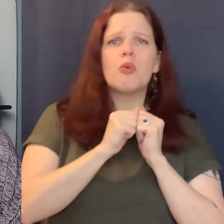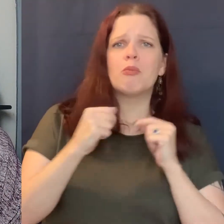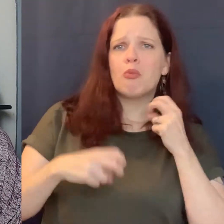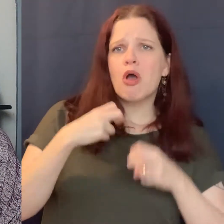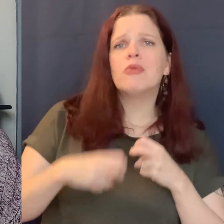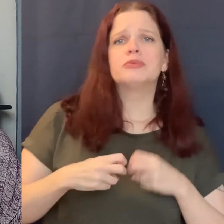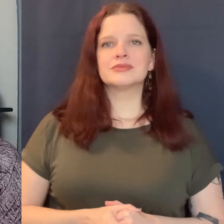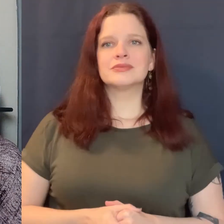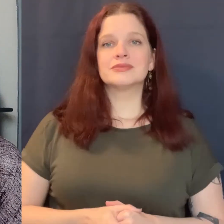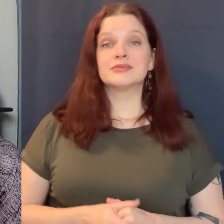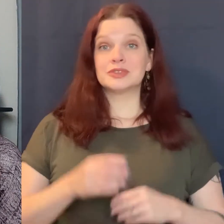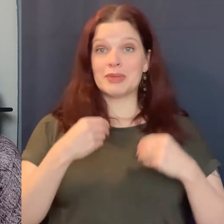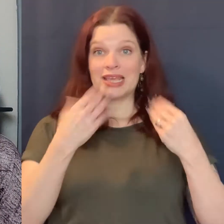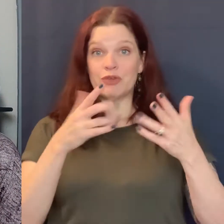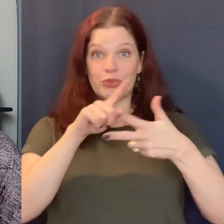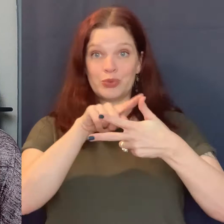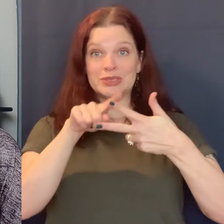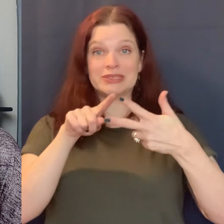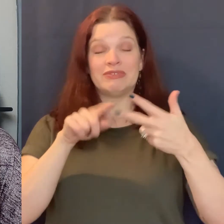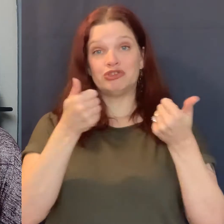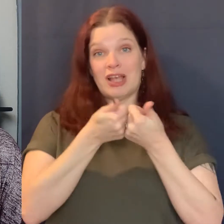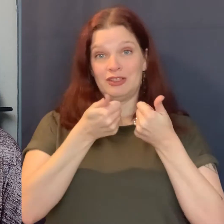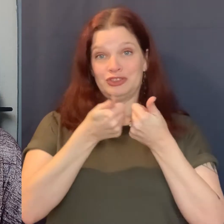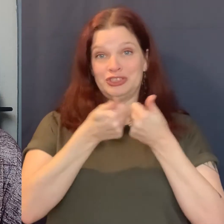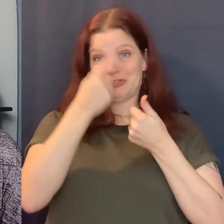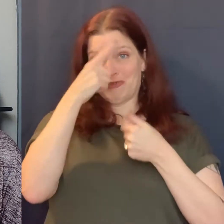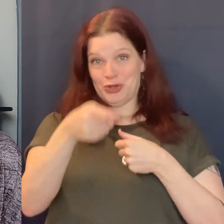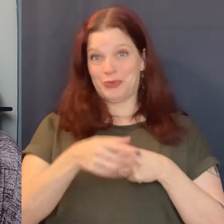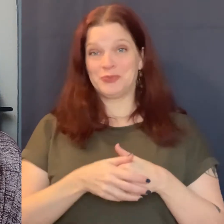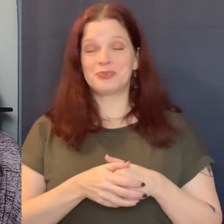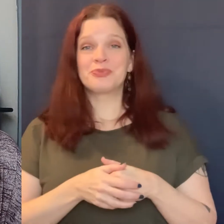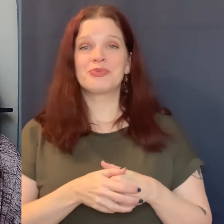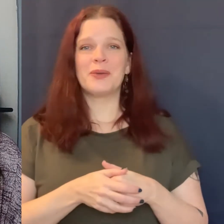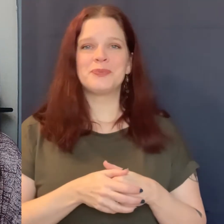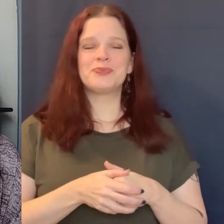we face in our world. So I'm going to give you three specific challenges in this video today related to strengths based psychology.